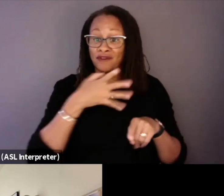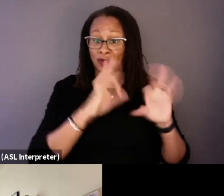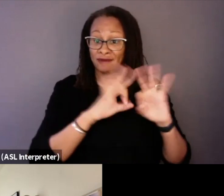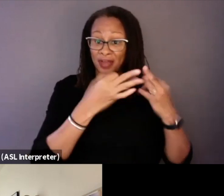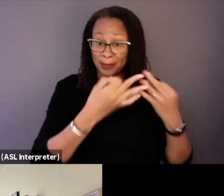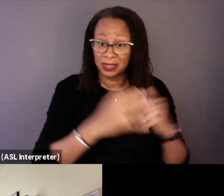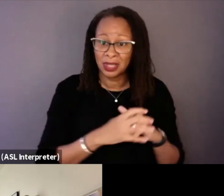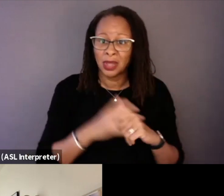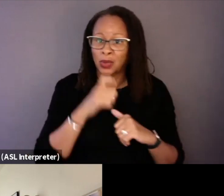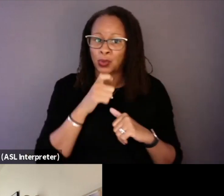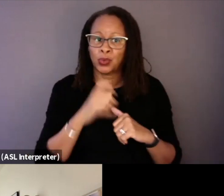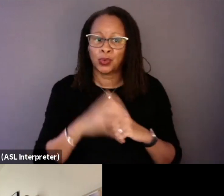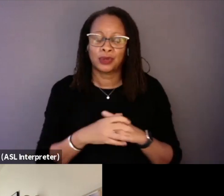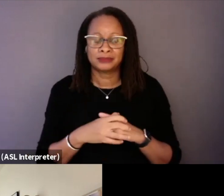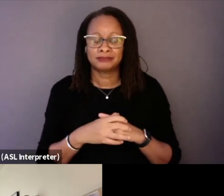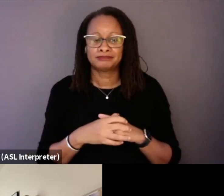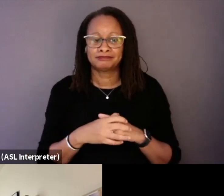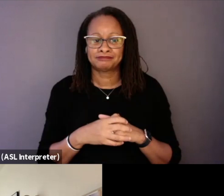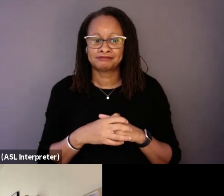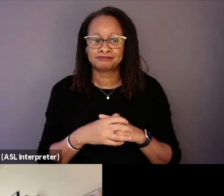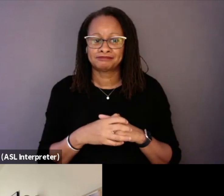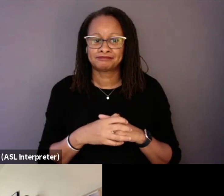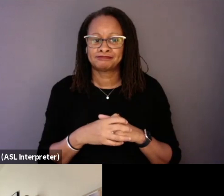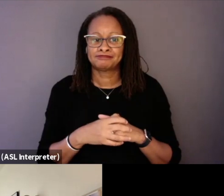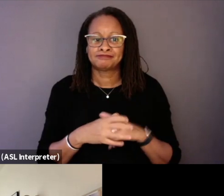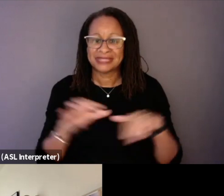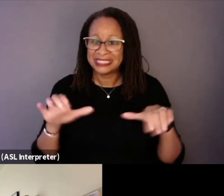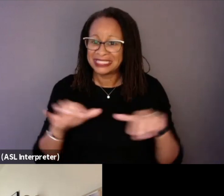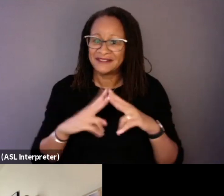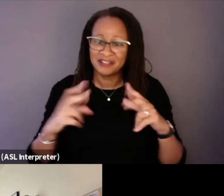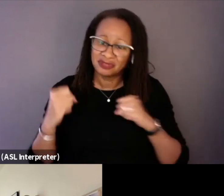or that did a very courageous,